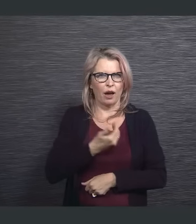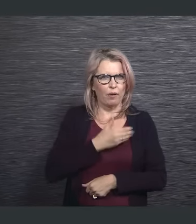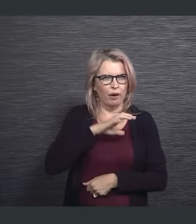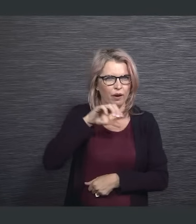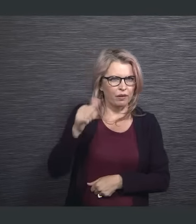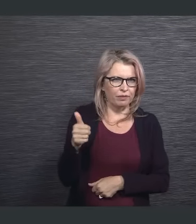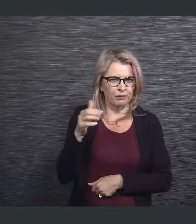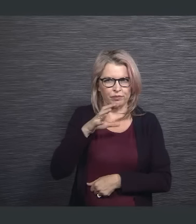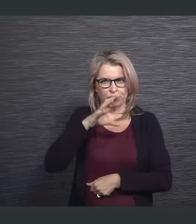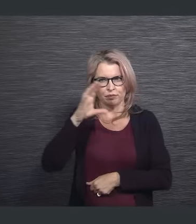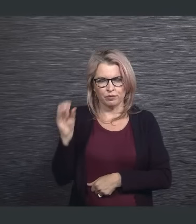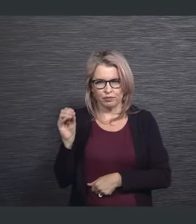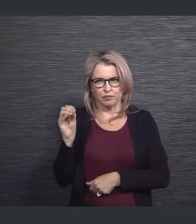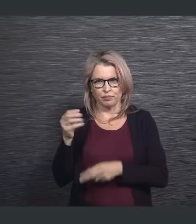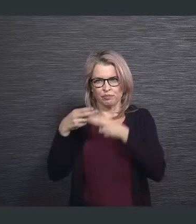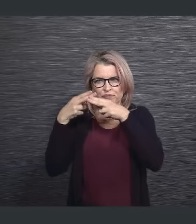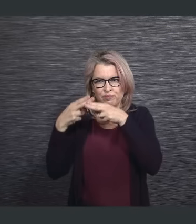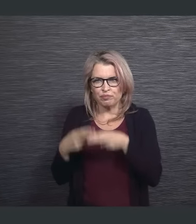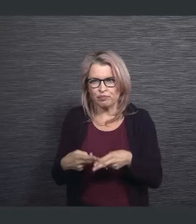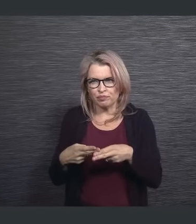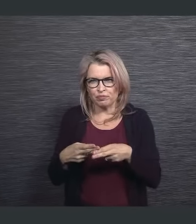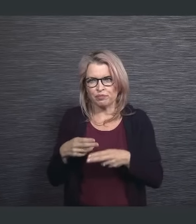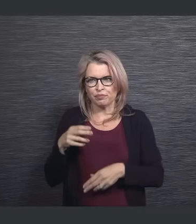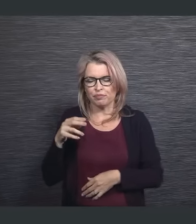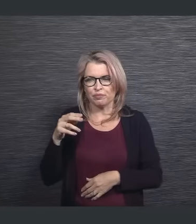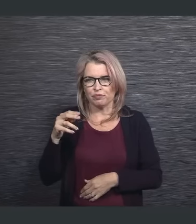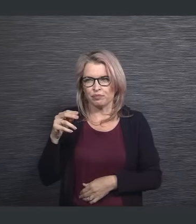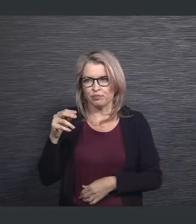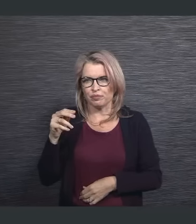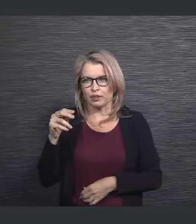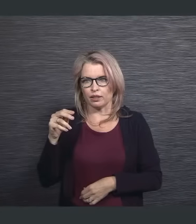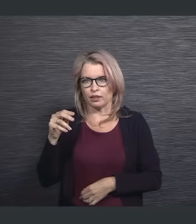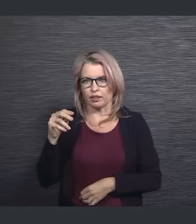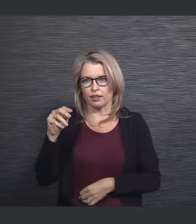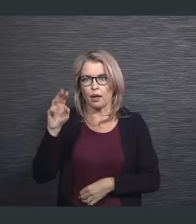that it's at the intersection of sports, technology, and entertainment.